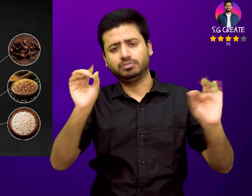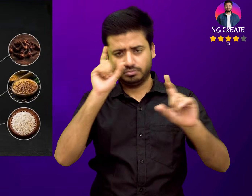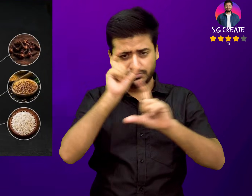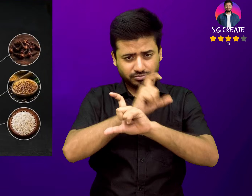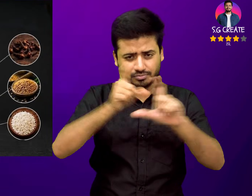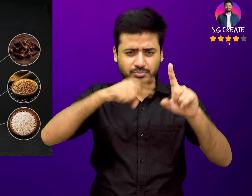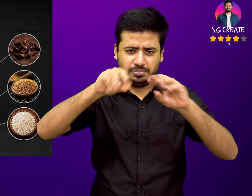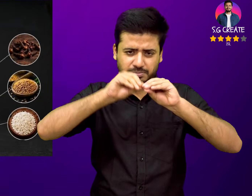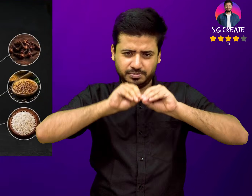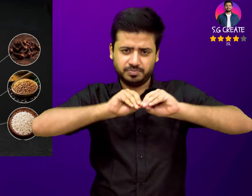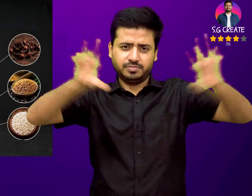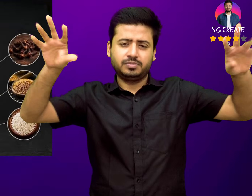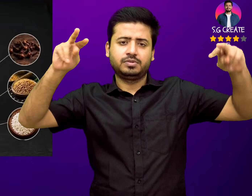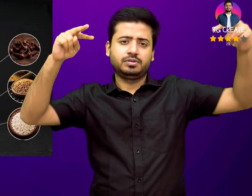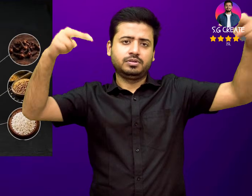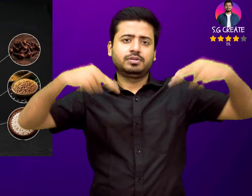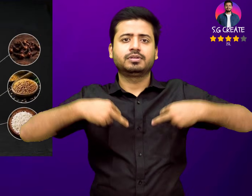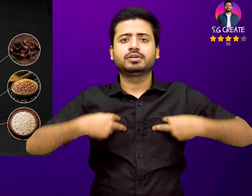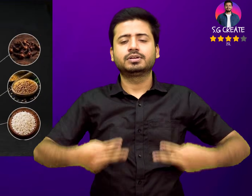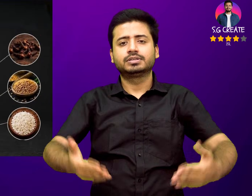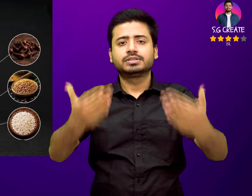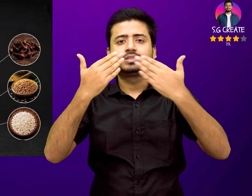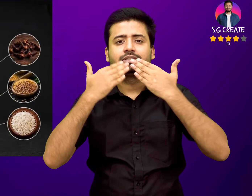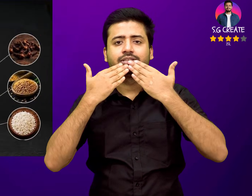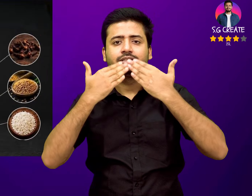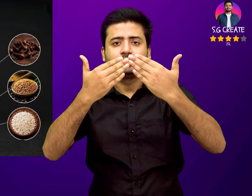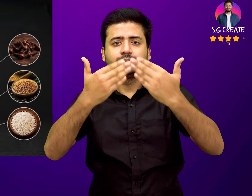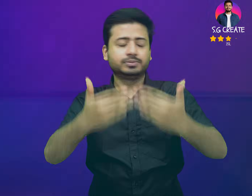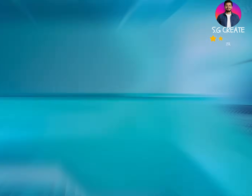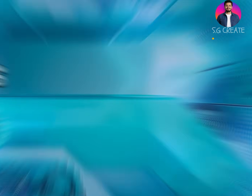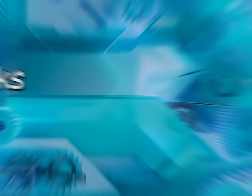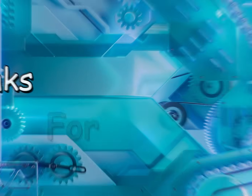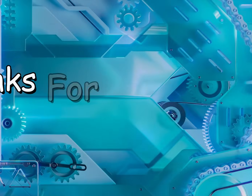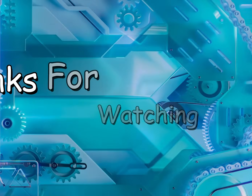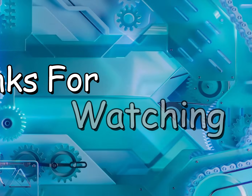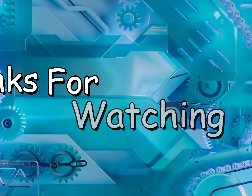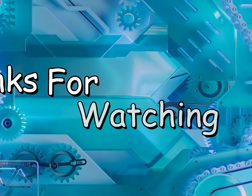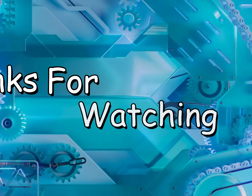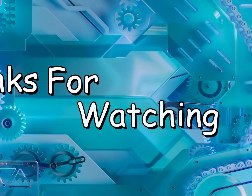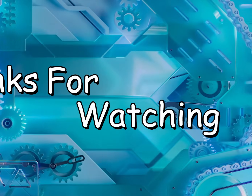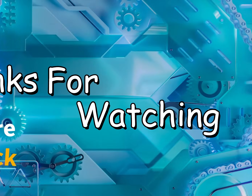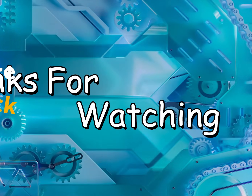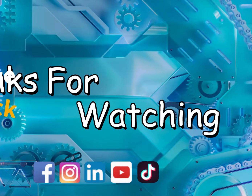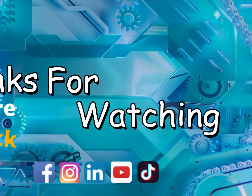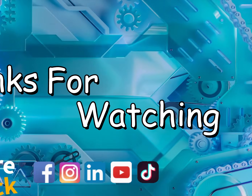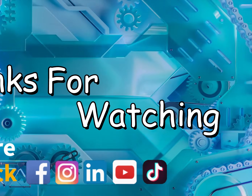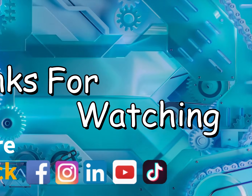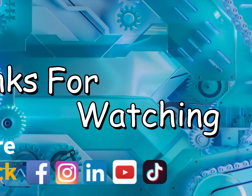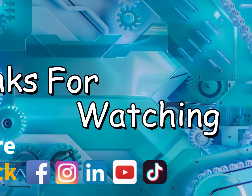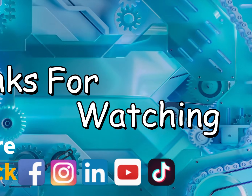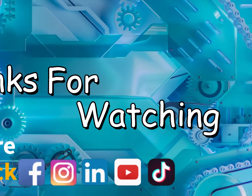Explore how ingredient molecules interact with different hair types using this